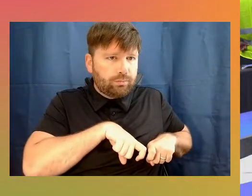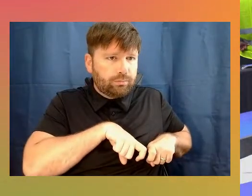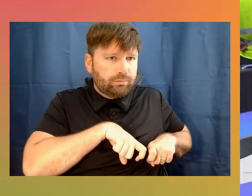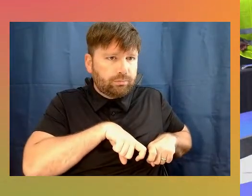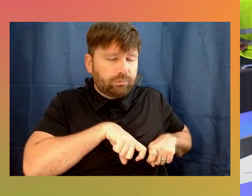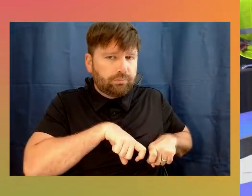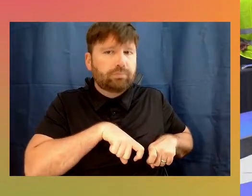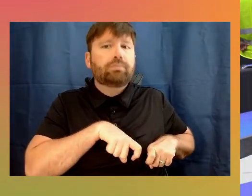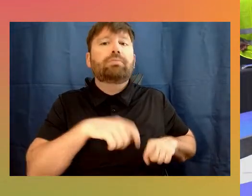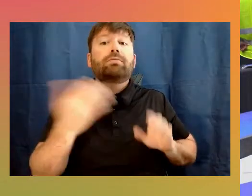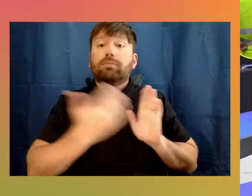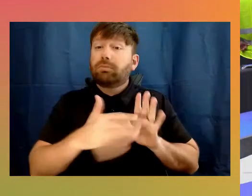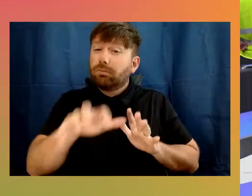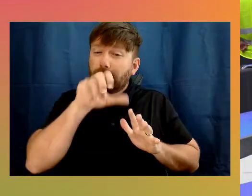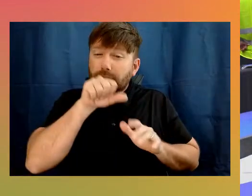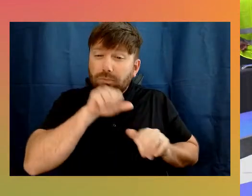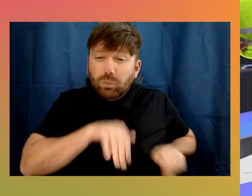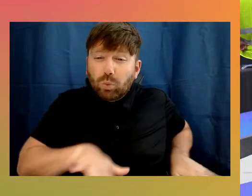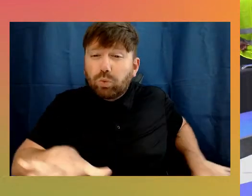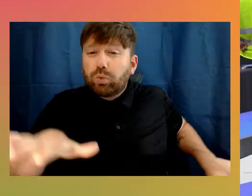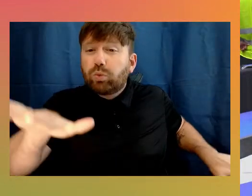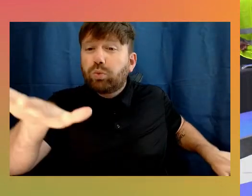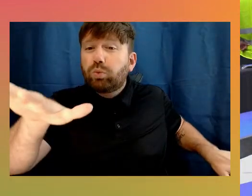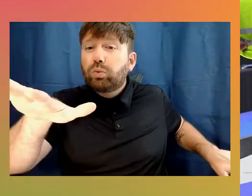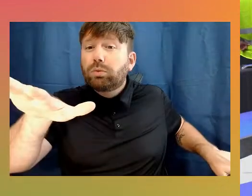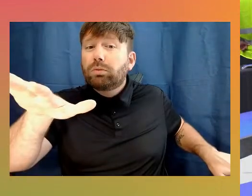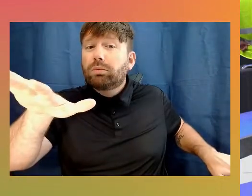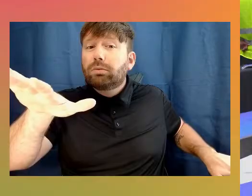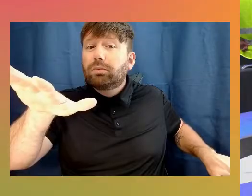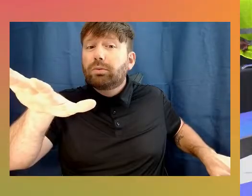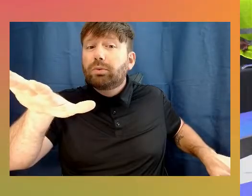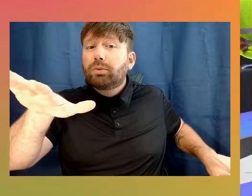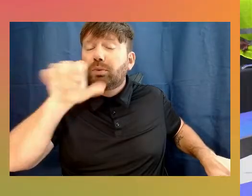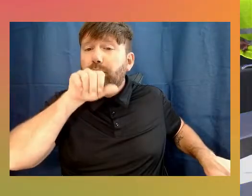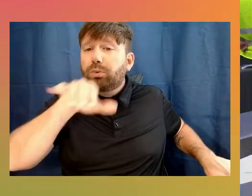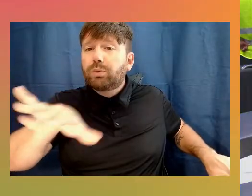ELBOW TO KNEE. INHALE, EXTEND.